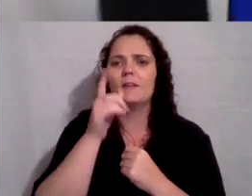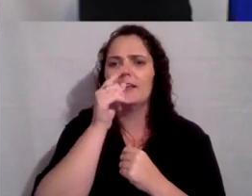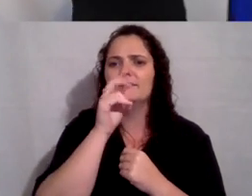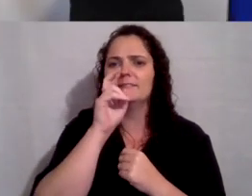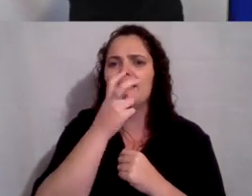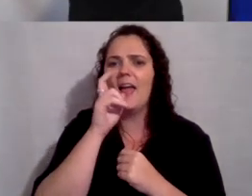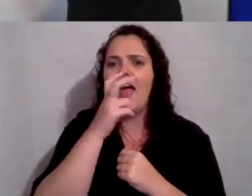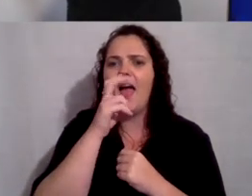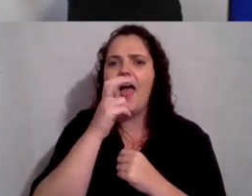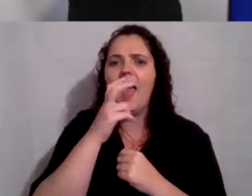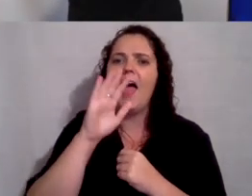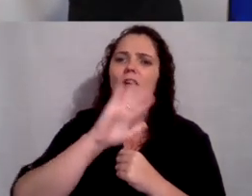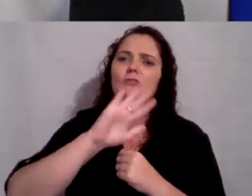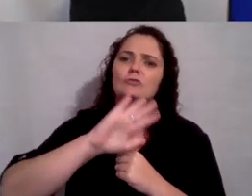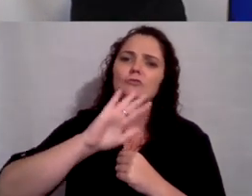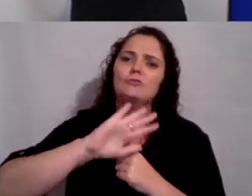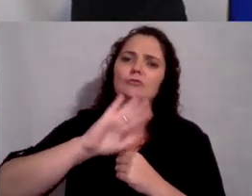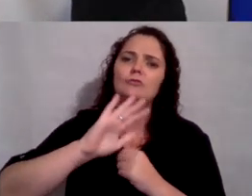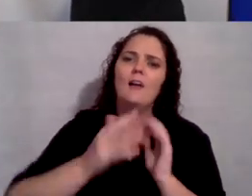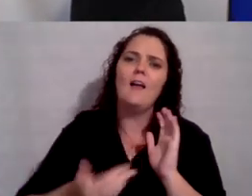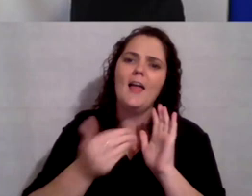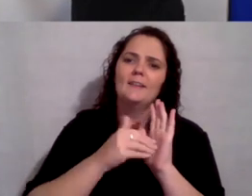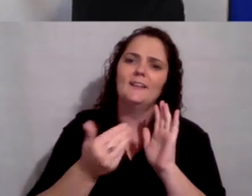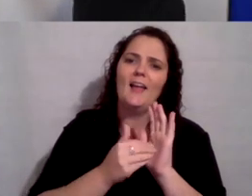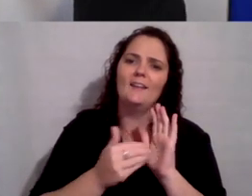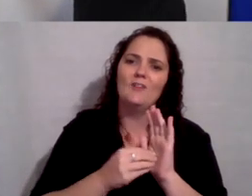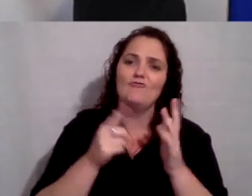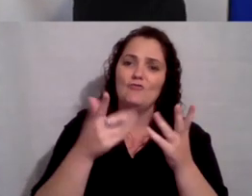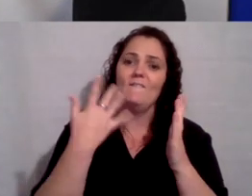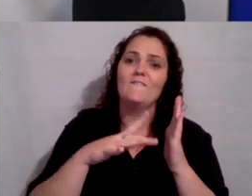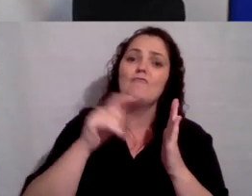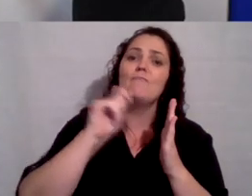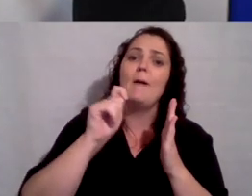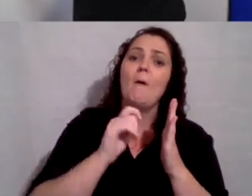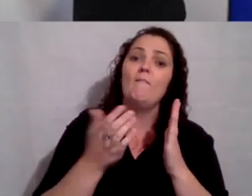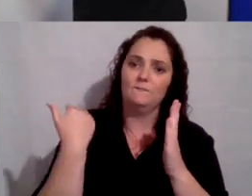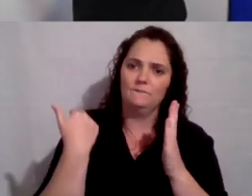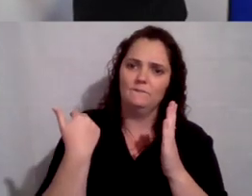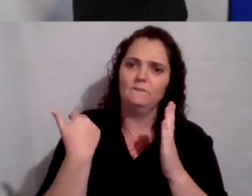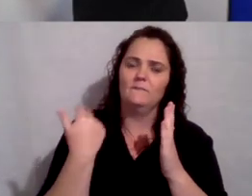and darken up coming up to those erased marks that you've already made.